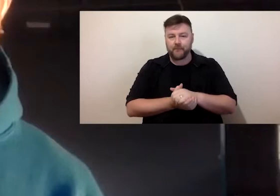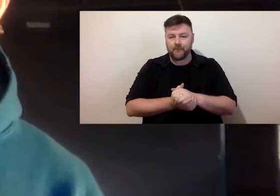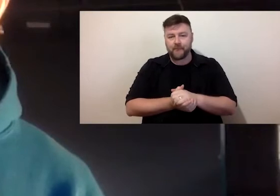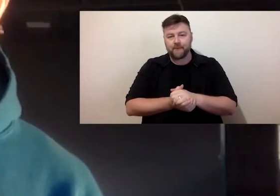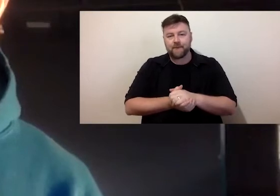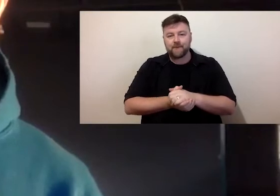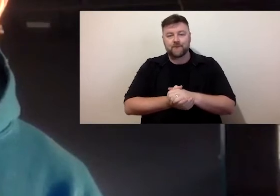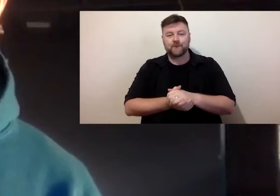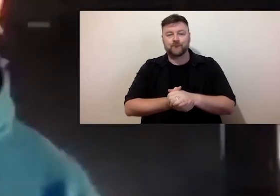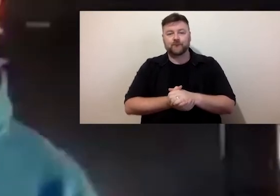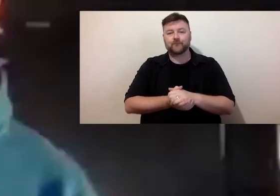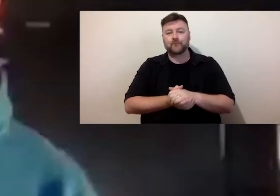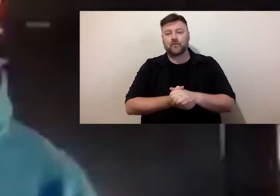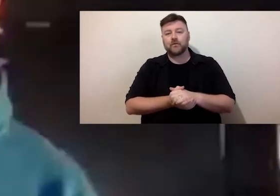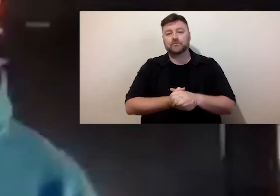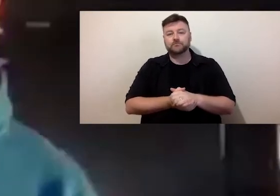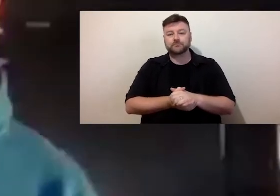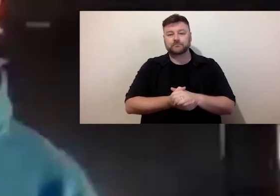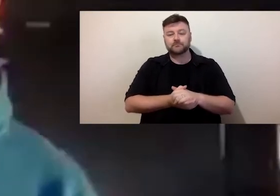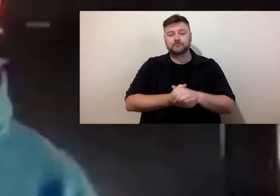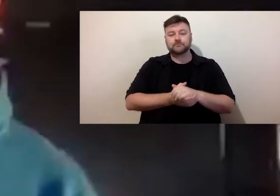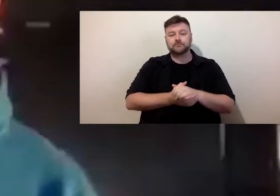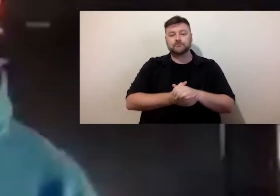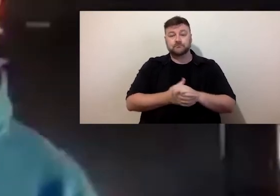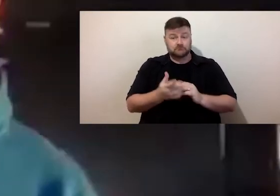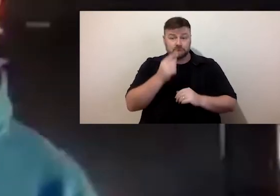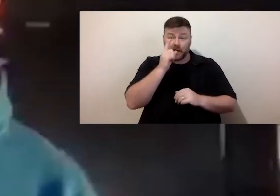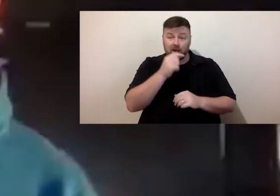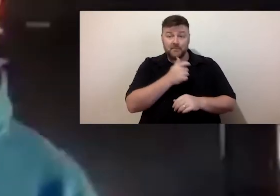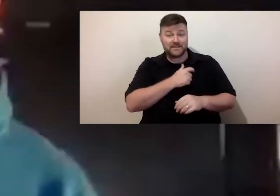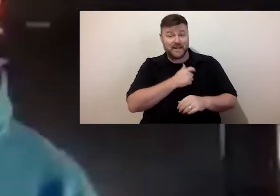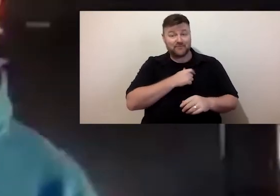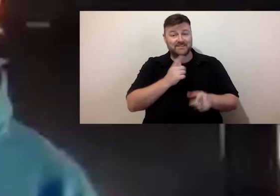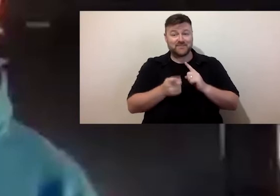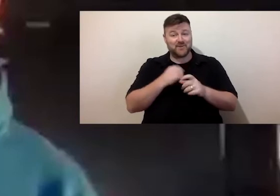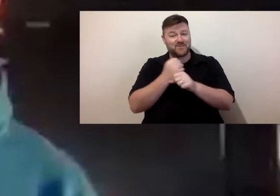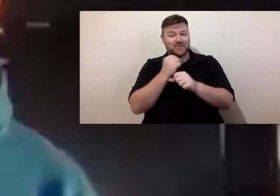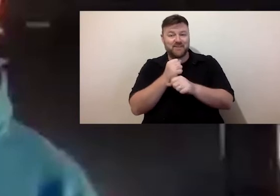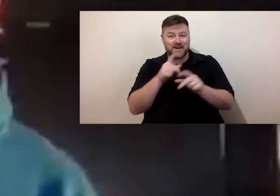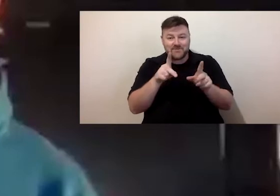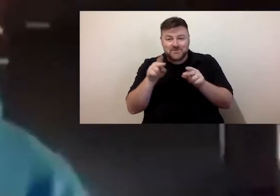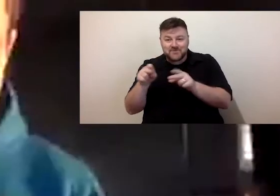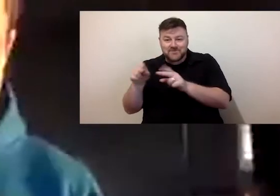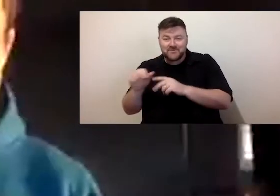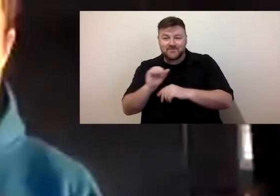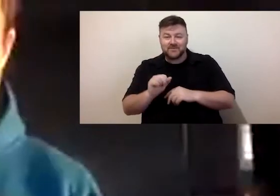Which is... ..intimidating. I'm going to switch back to sharing my phone screen so I